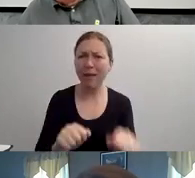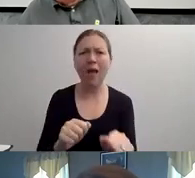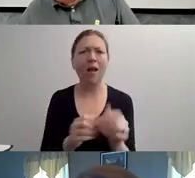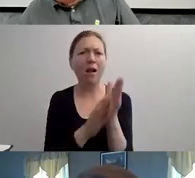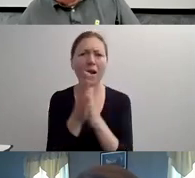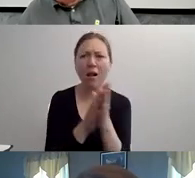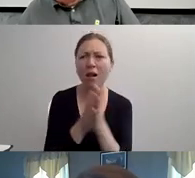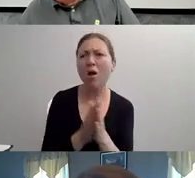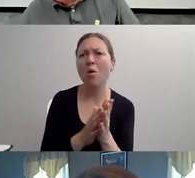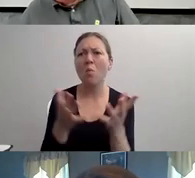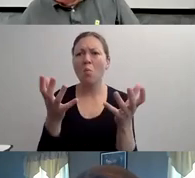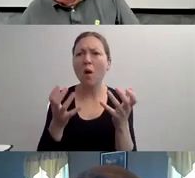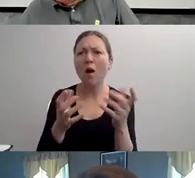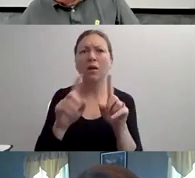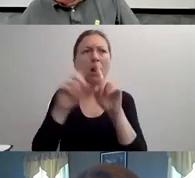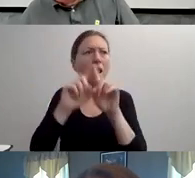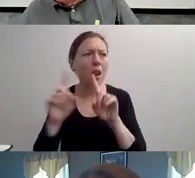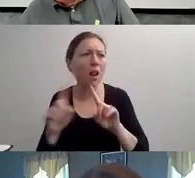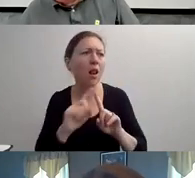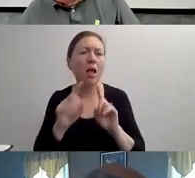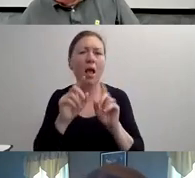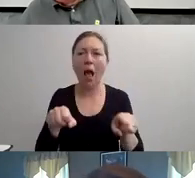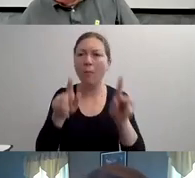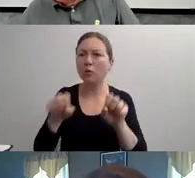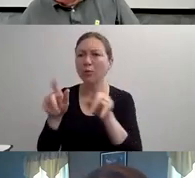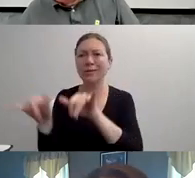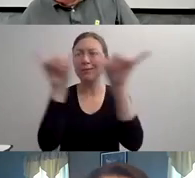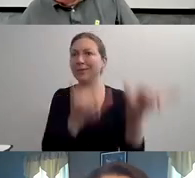THE AMERICANS WITH DISABILITIES ACT." "TYPES AND PREVALENCE.